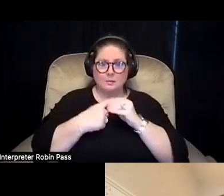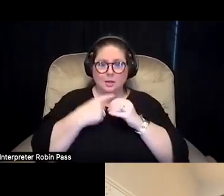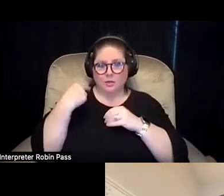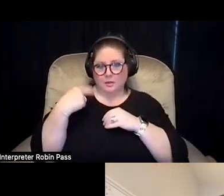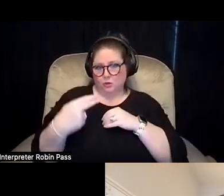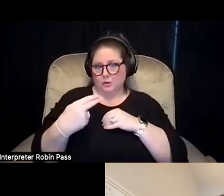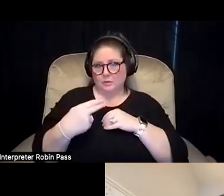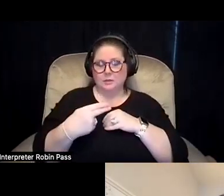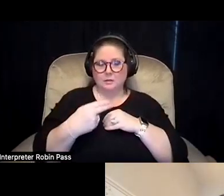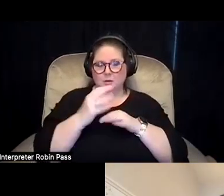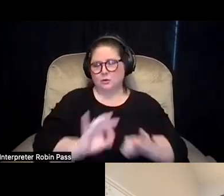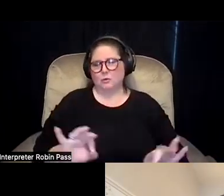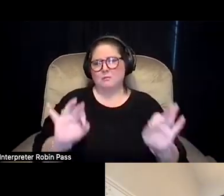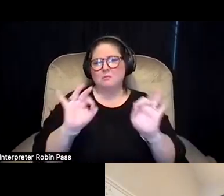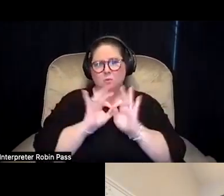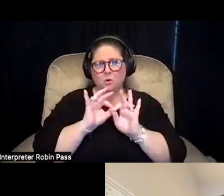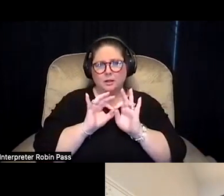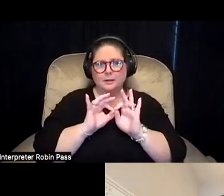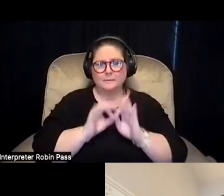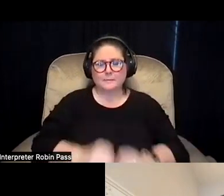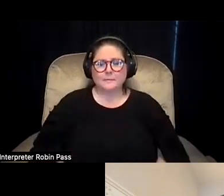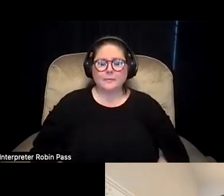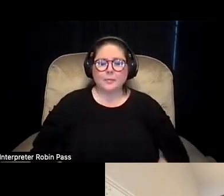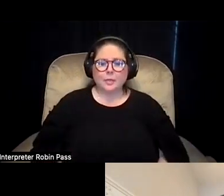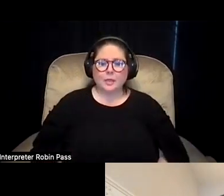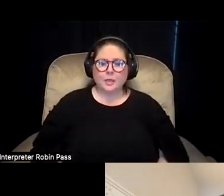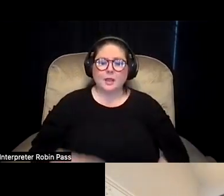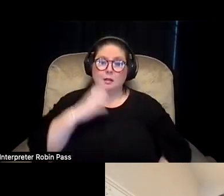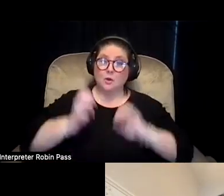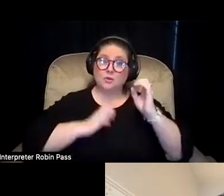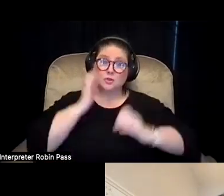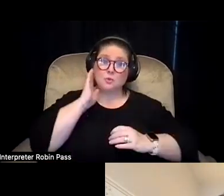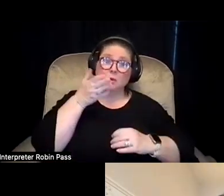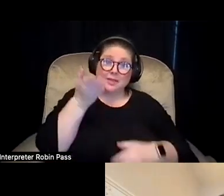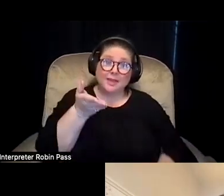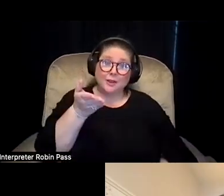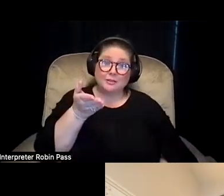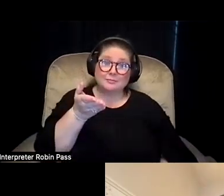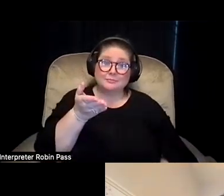so important to tell so emotions are going to be there we want students to talk about their